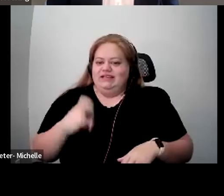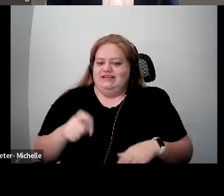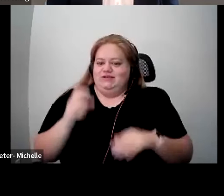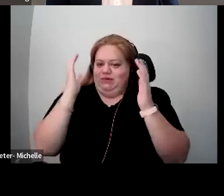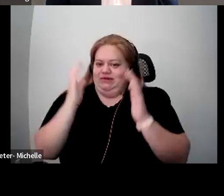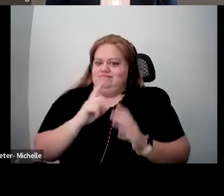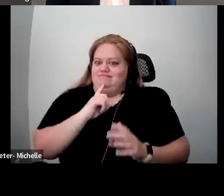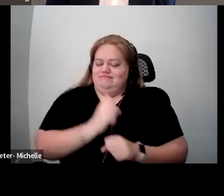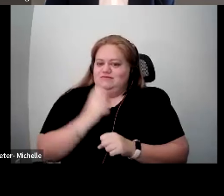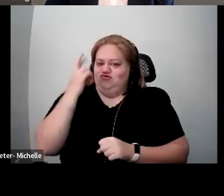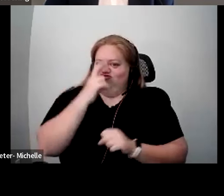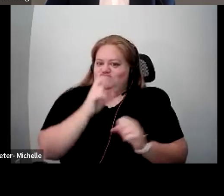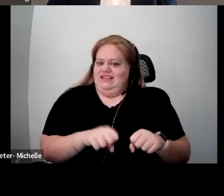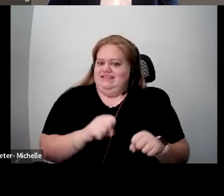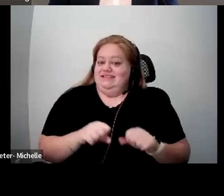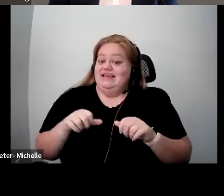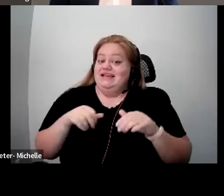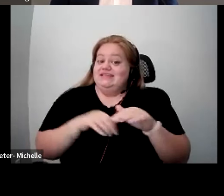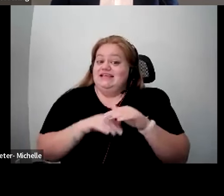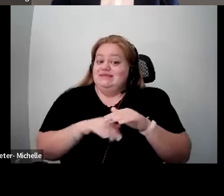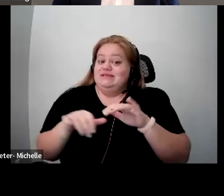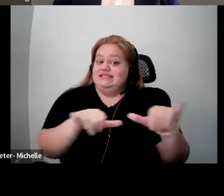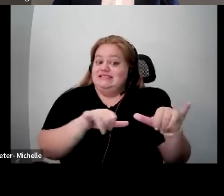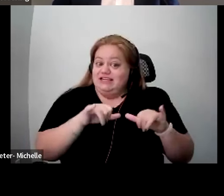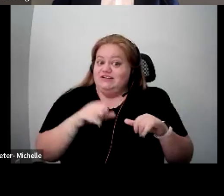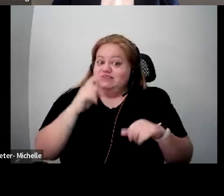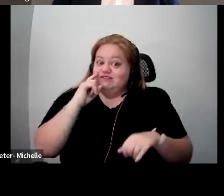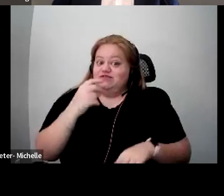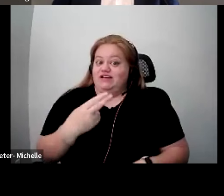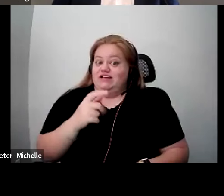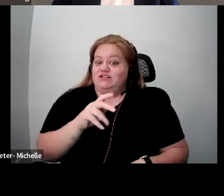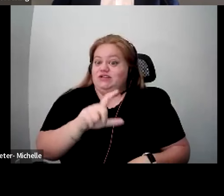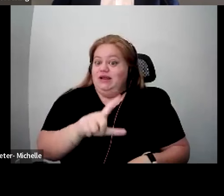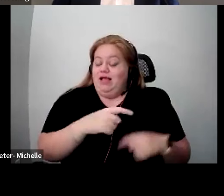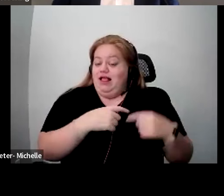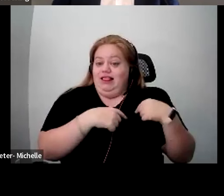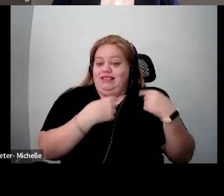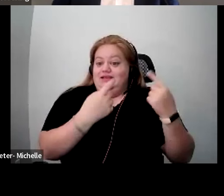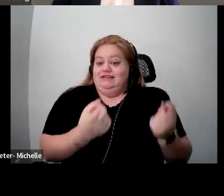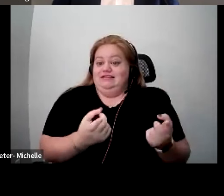There have been accessibility standards around HTML going back 20 or more years.